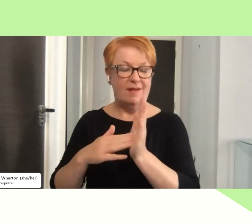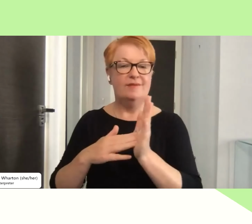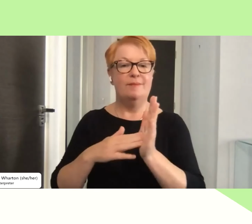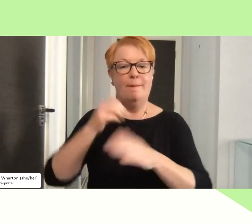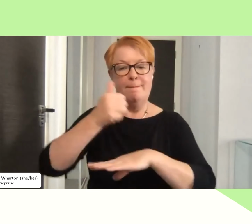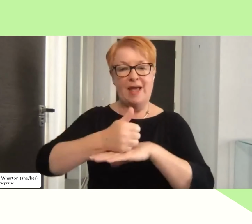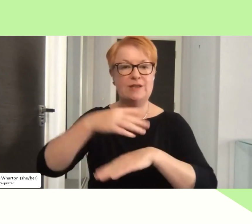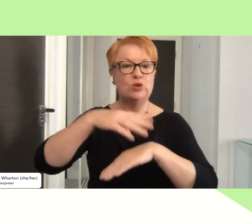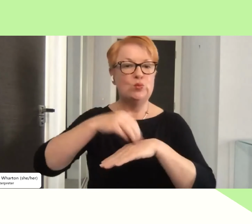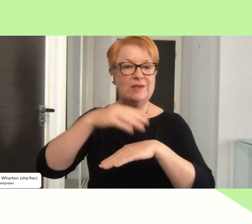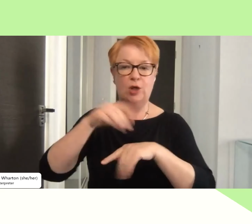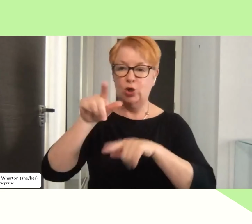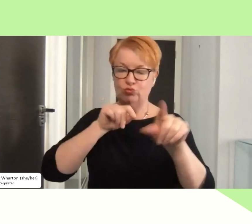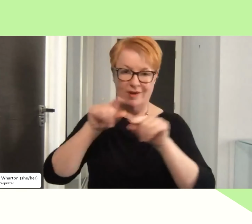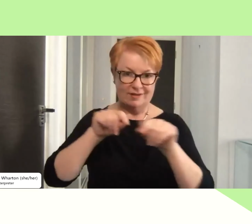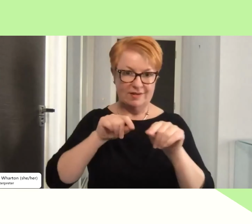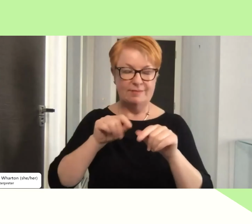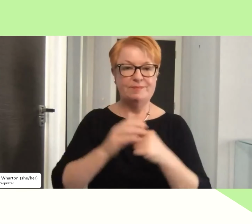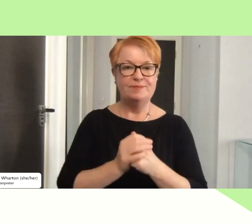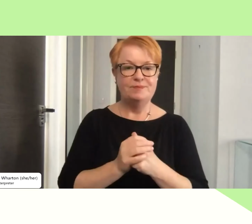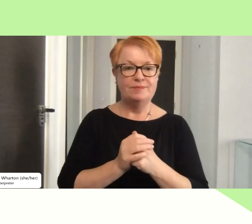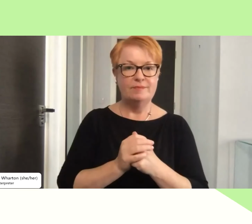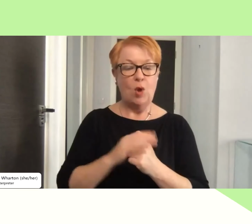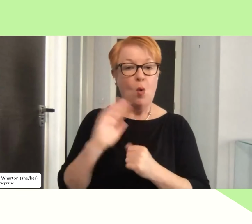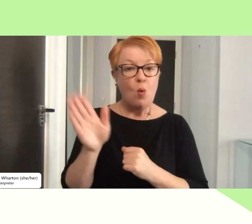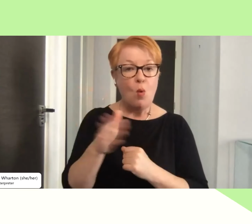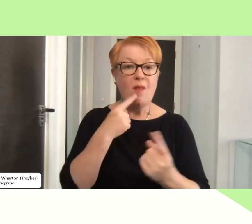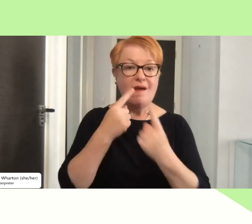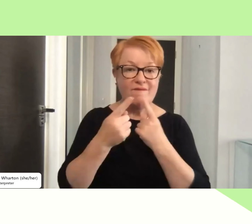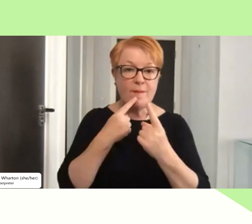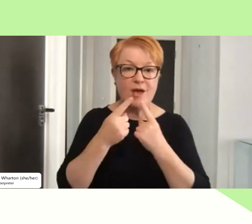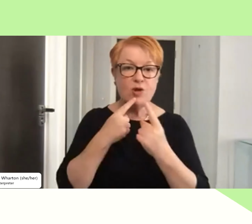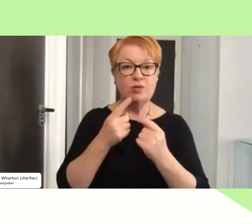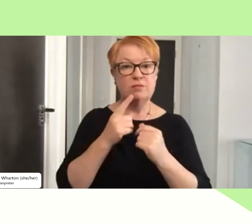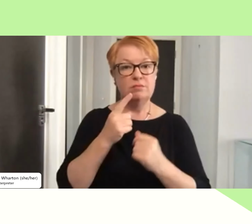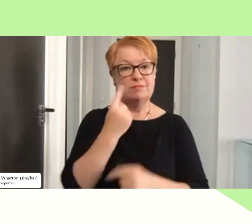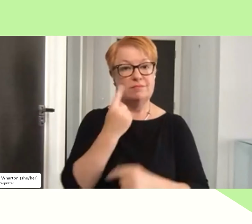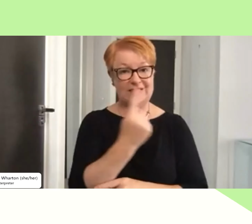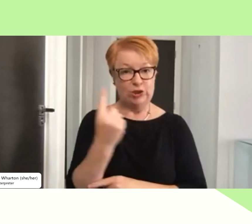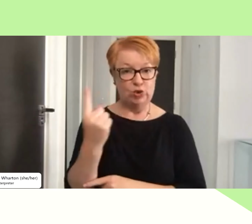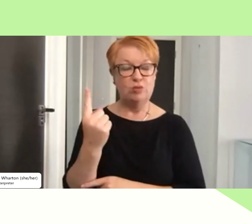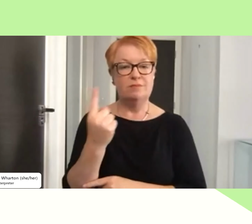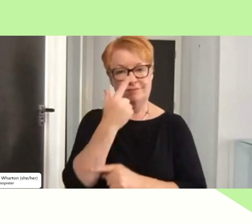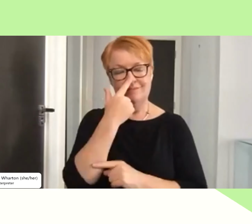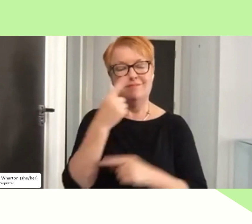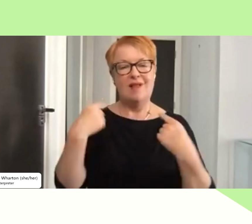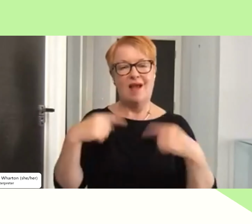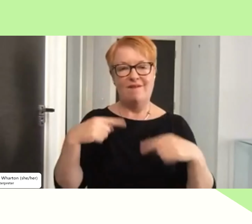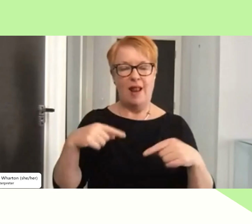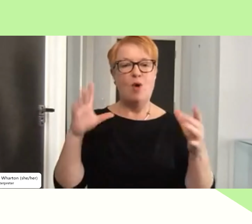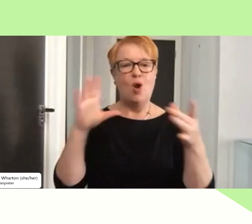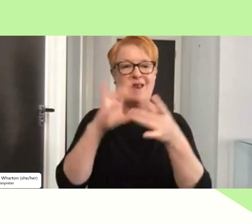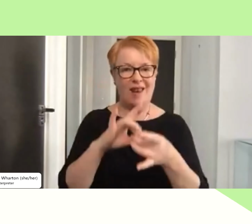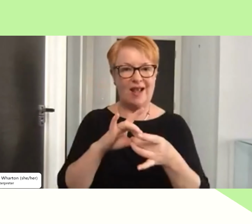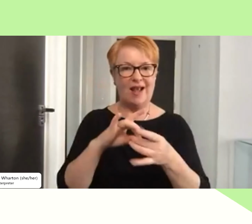All the biographies of our speakers are available on the link, which we will shortly post in